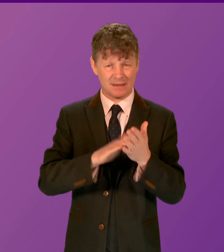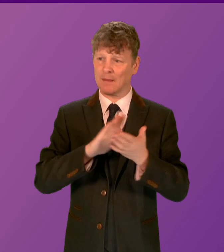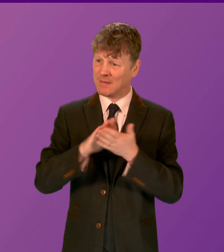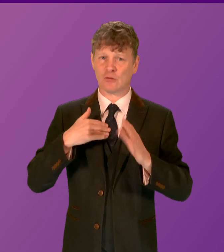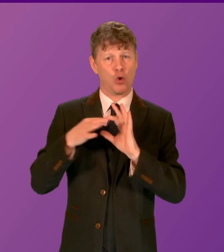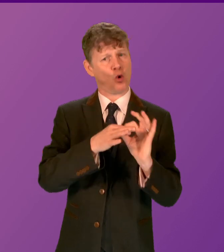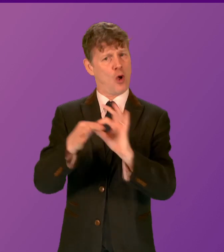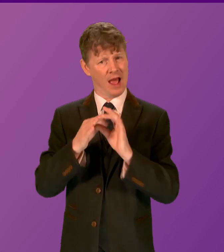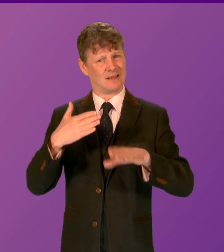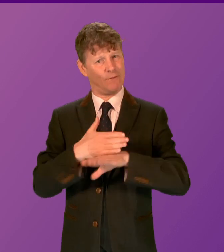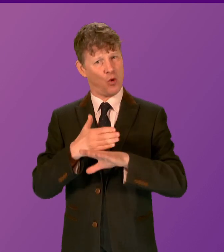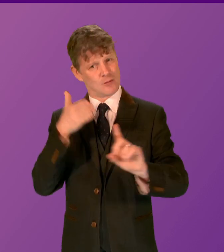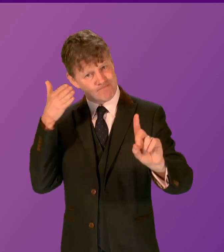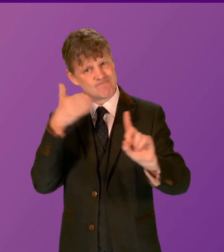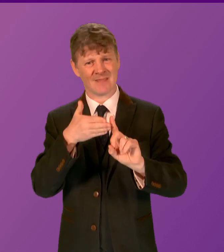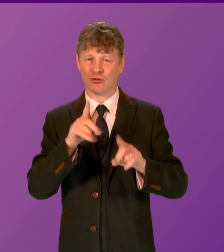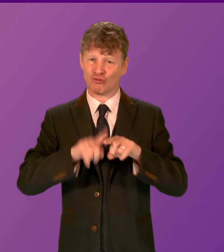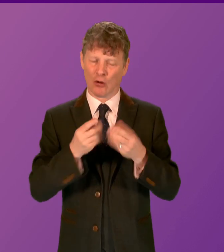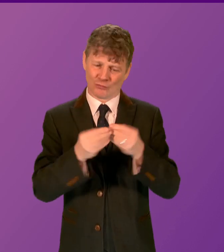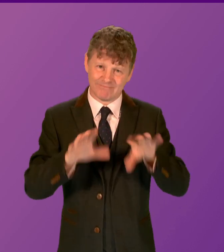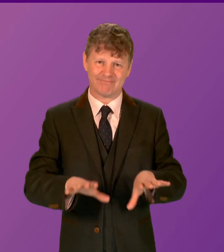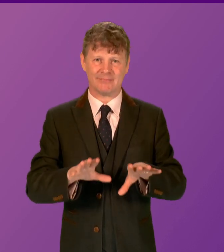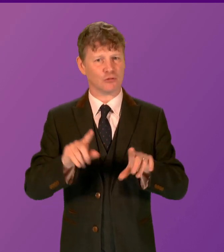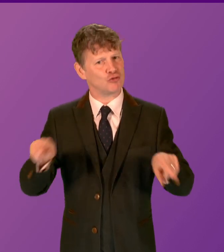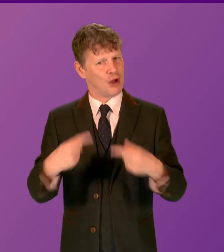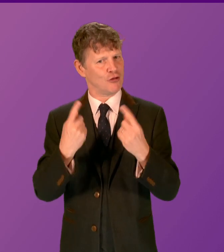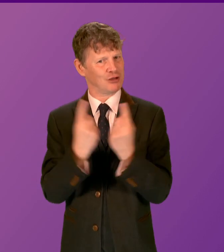to tackle one of the most challenging issues that our society faces.